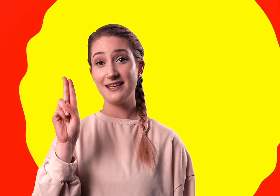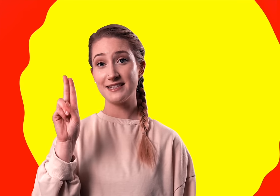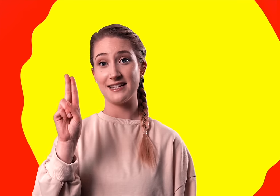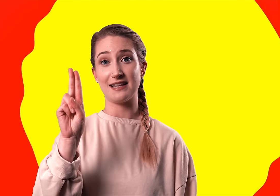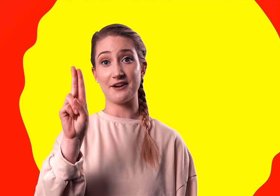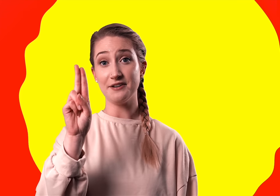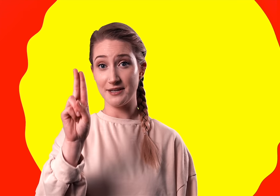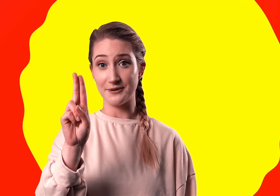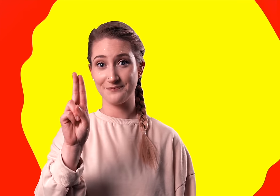This is the letter U.